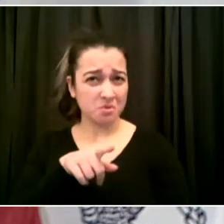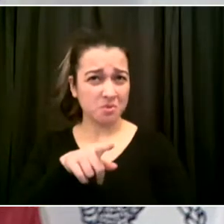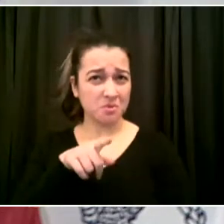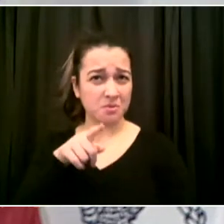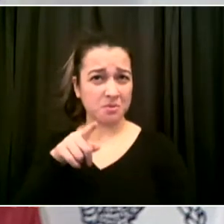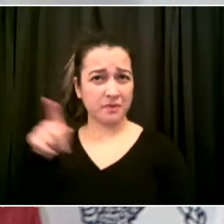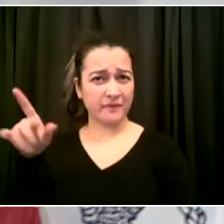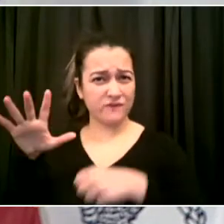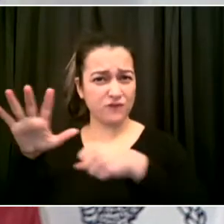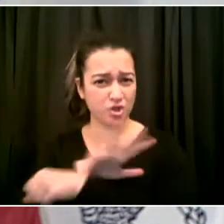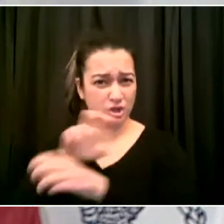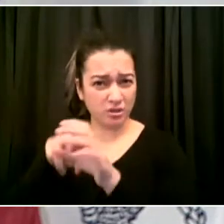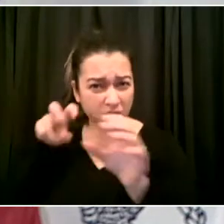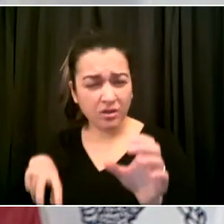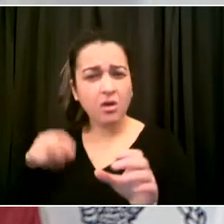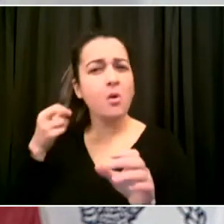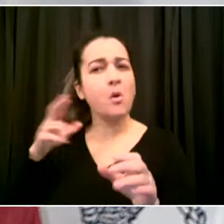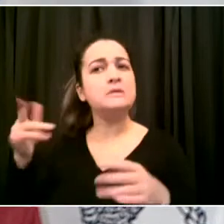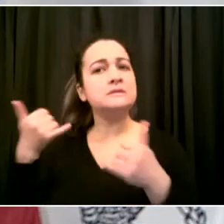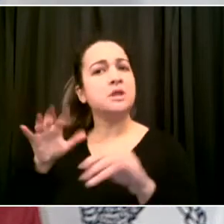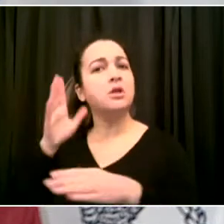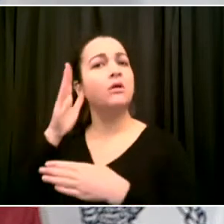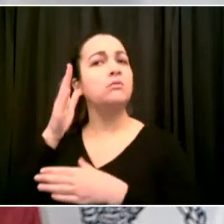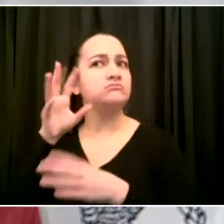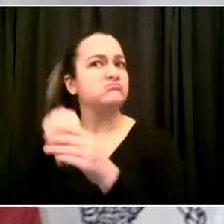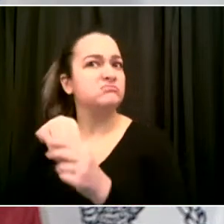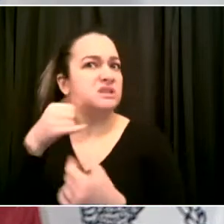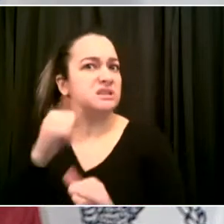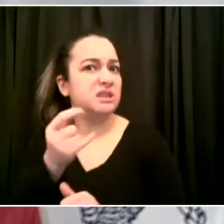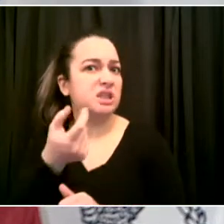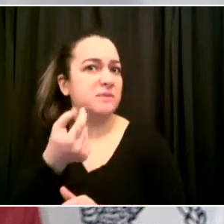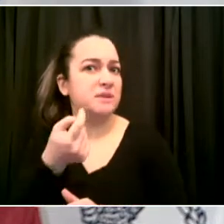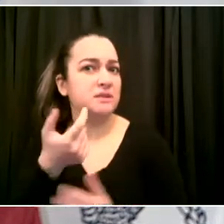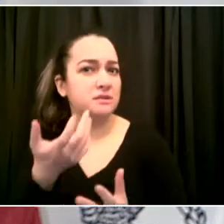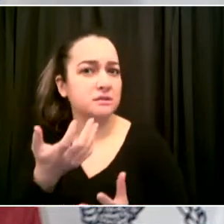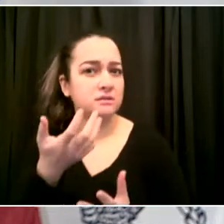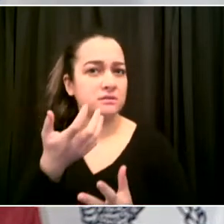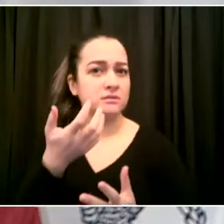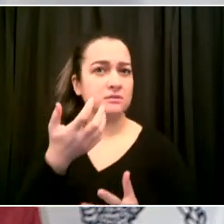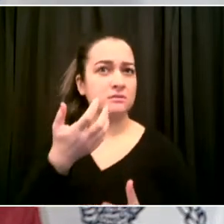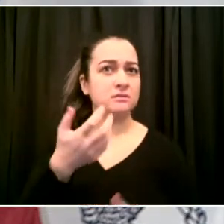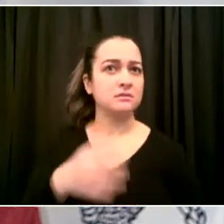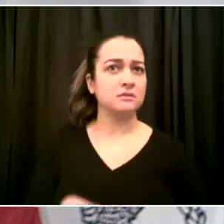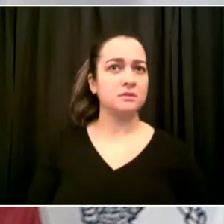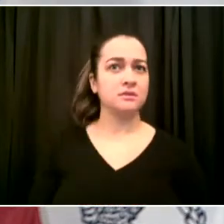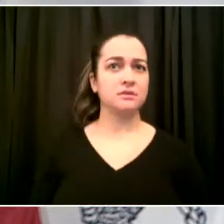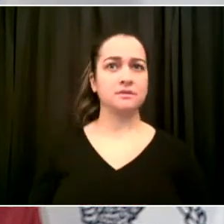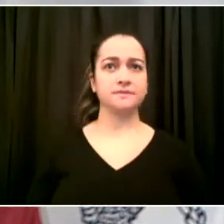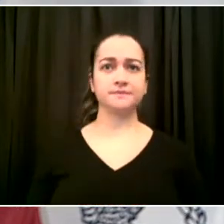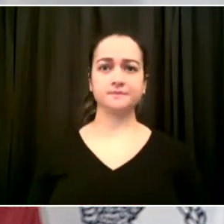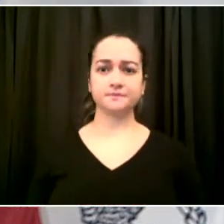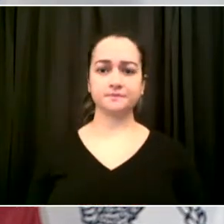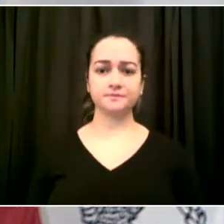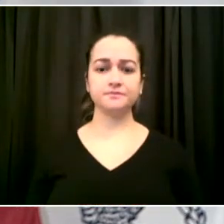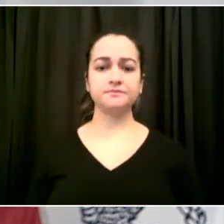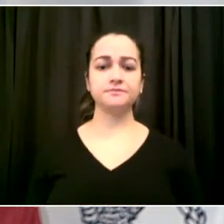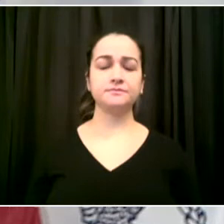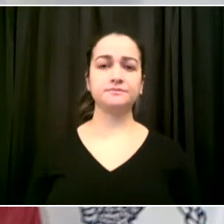WHAT WOULD D HIS S RESESPONSIBILITIES BE? MI> CCHAELL,